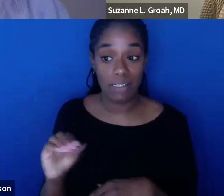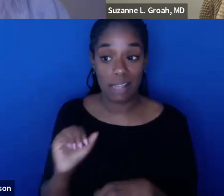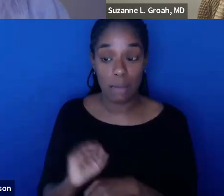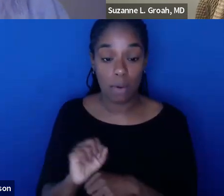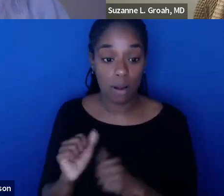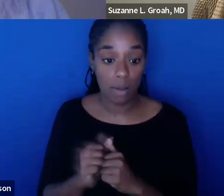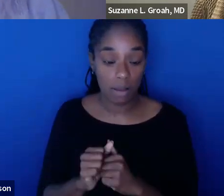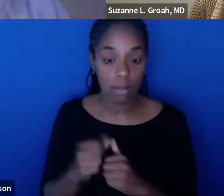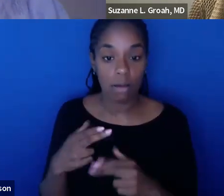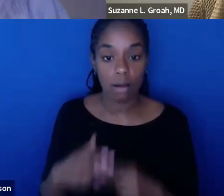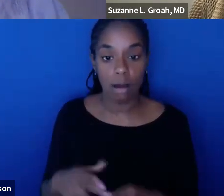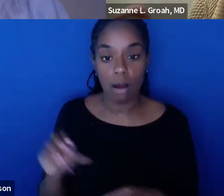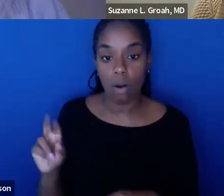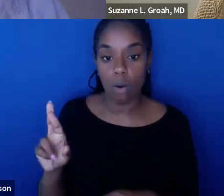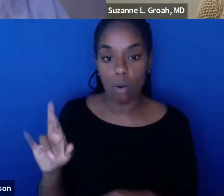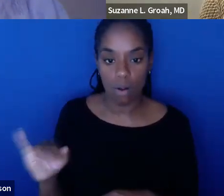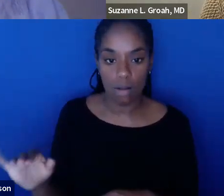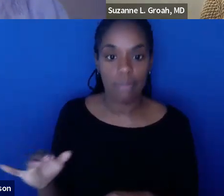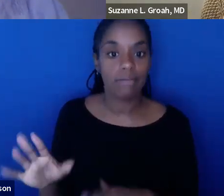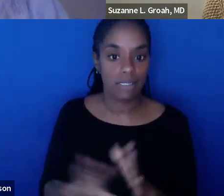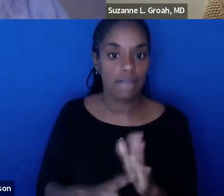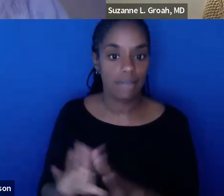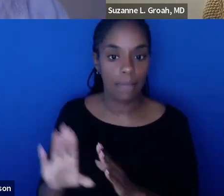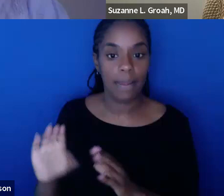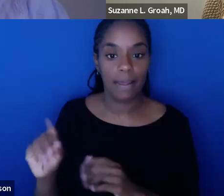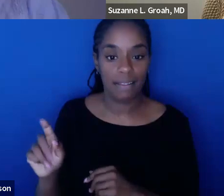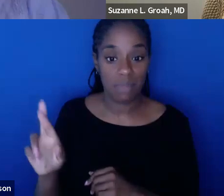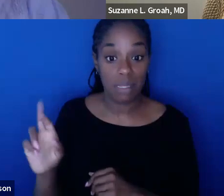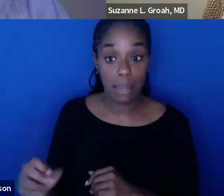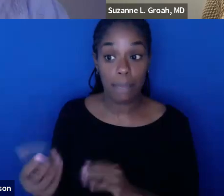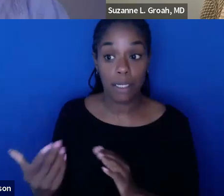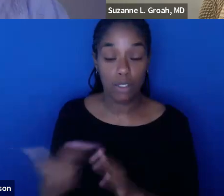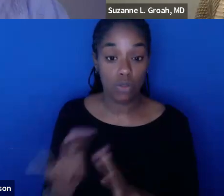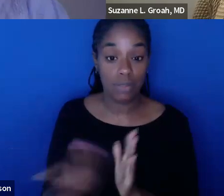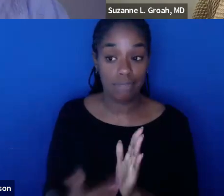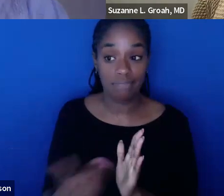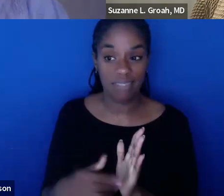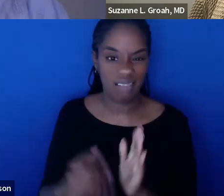The company is called Aurie. They’re developing a catheter that can be reused about a hundred times, which is really great.